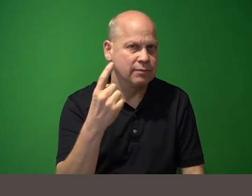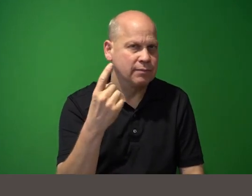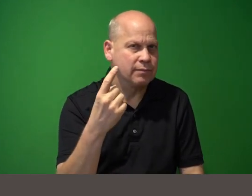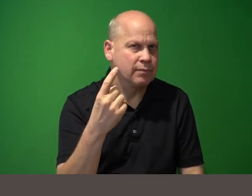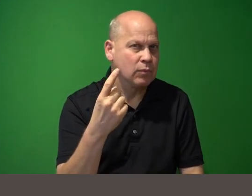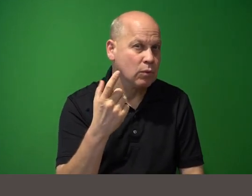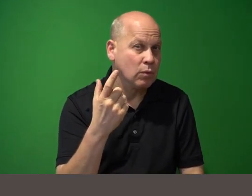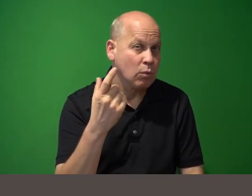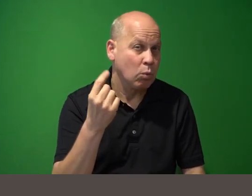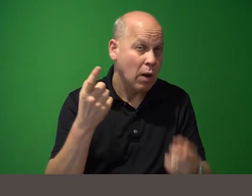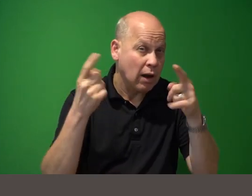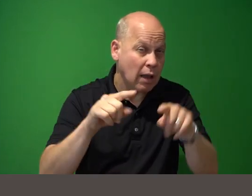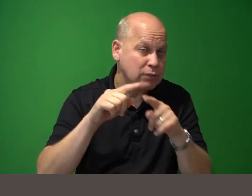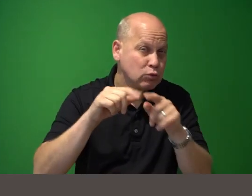what happened during Hurricane Ida.